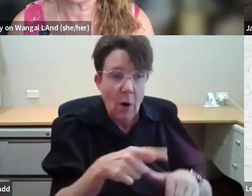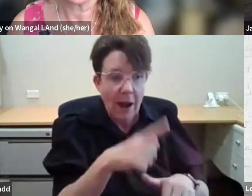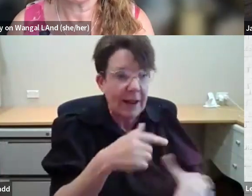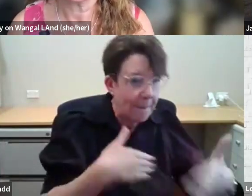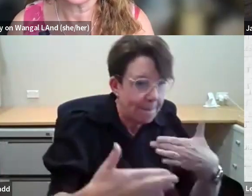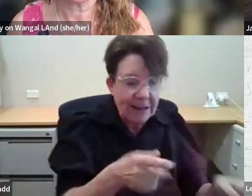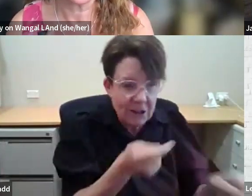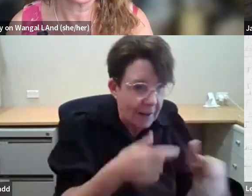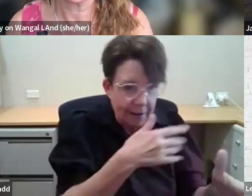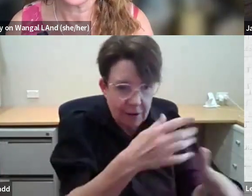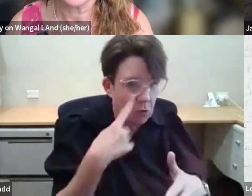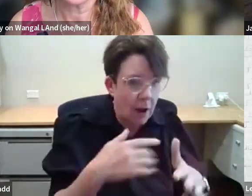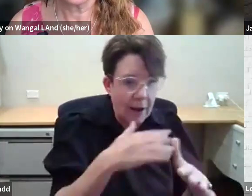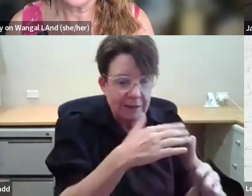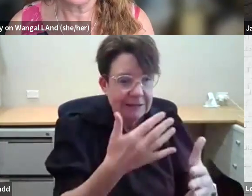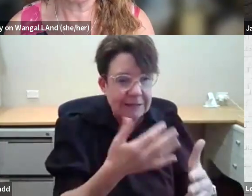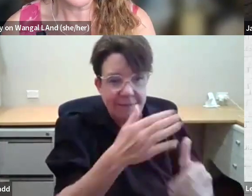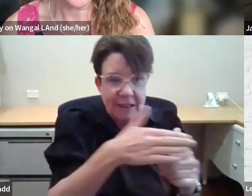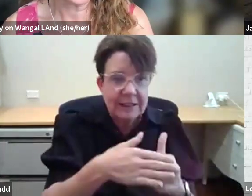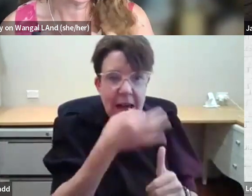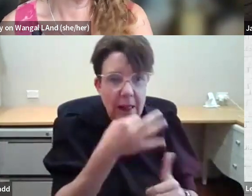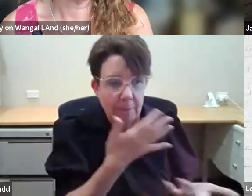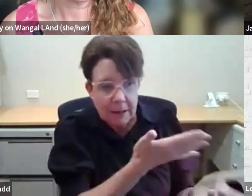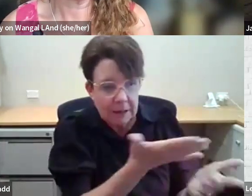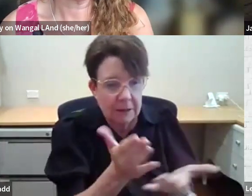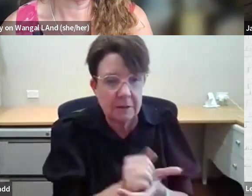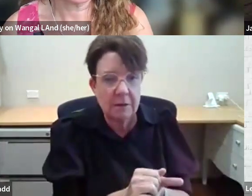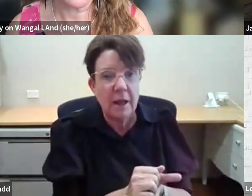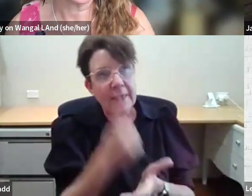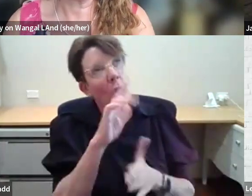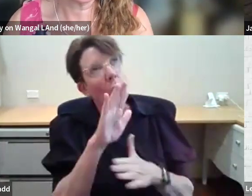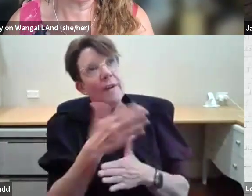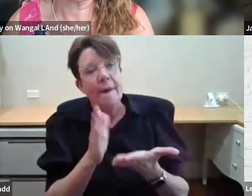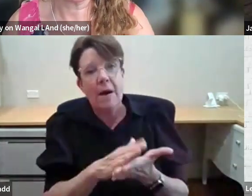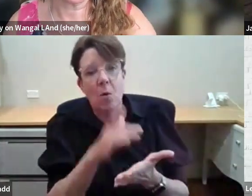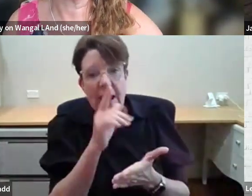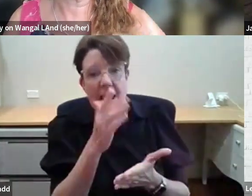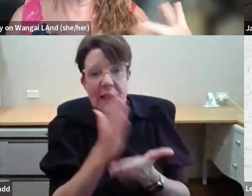resources? How are we managing them and utilising the power please? The other part of